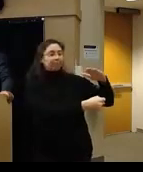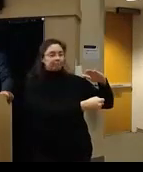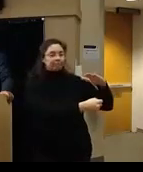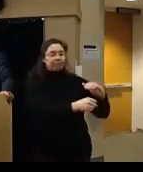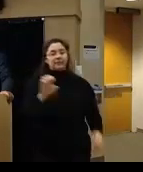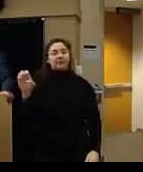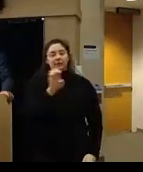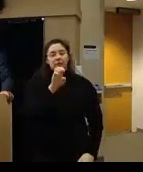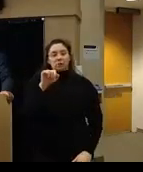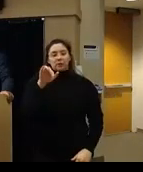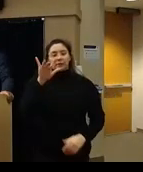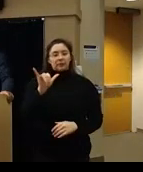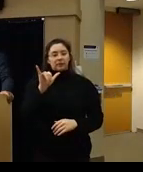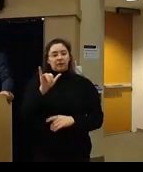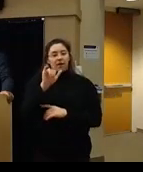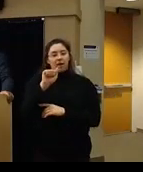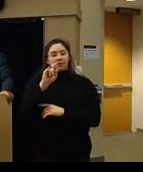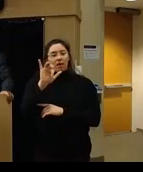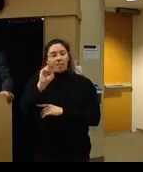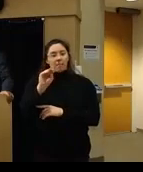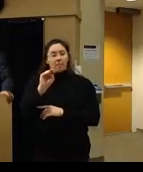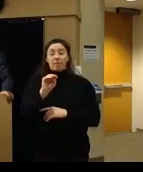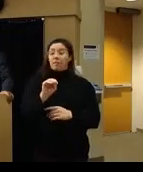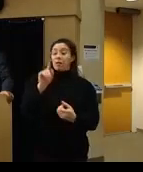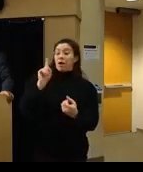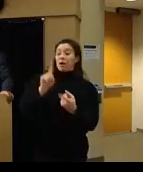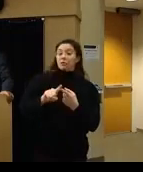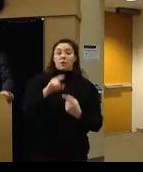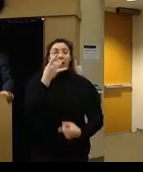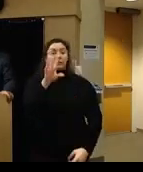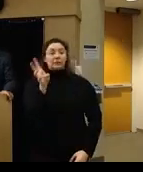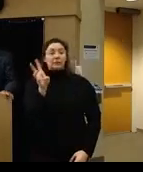lunatic asylum and it wasn't until 1869 when an order came to to transfer those